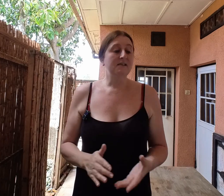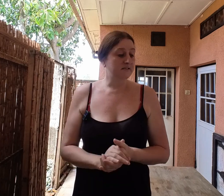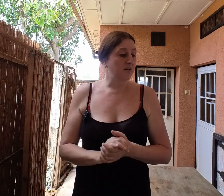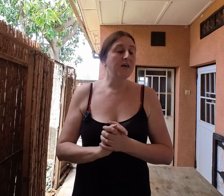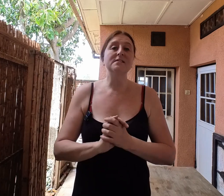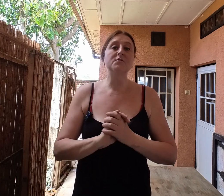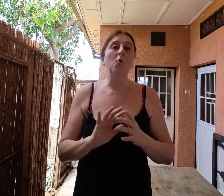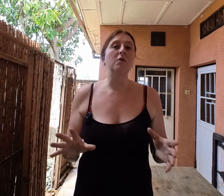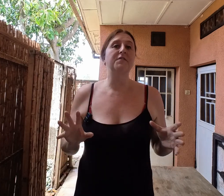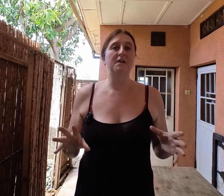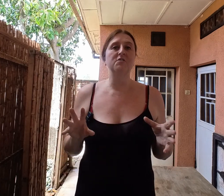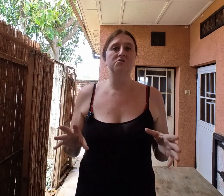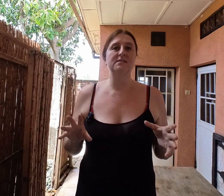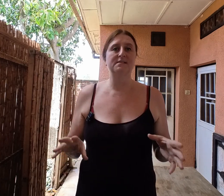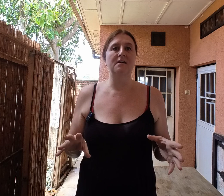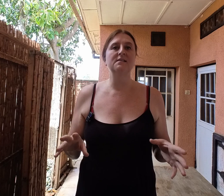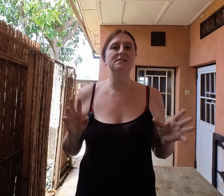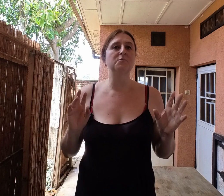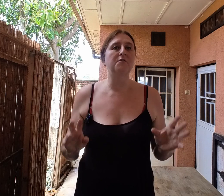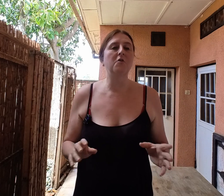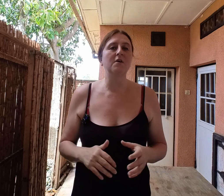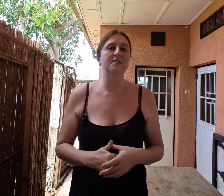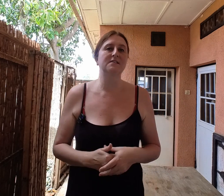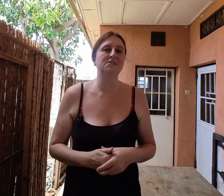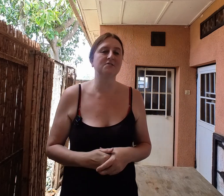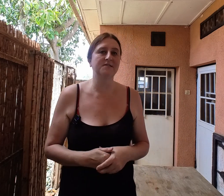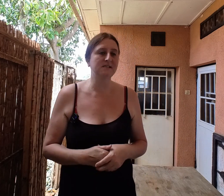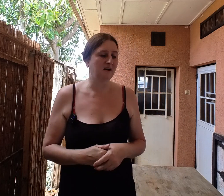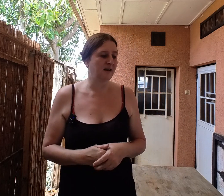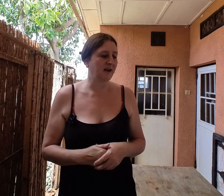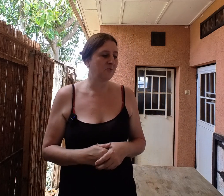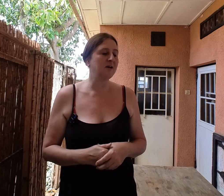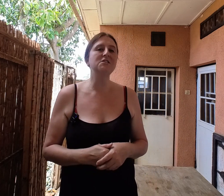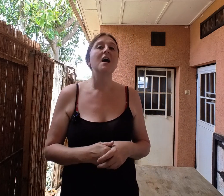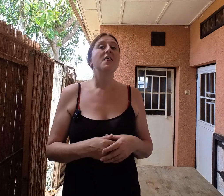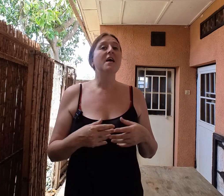Okay, so that's all of the country signs that we've got in the Dictionary of Sign Language.